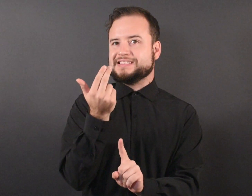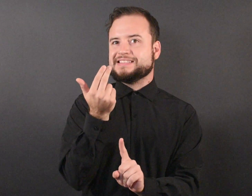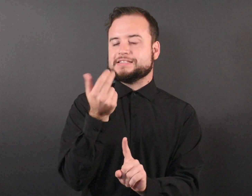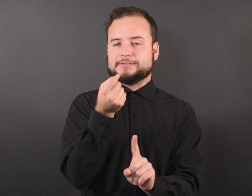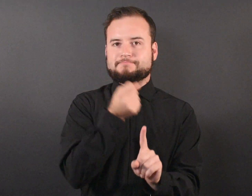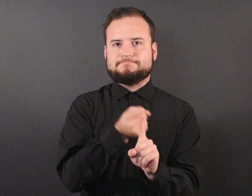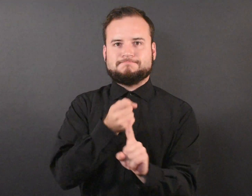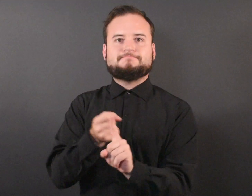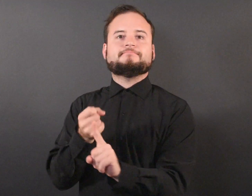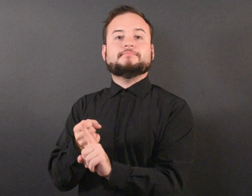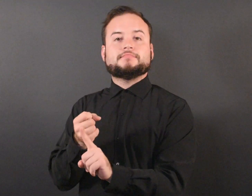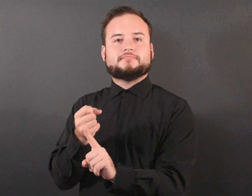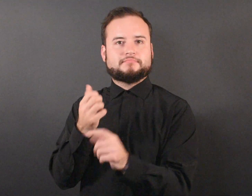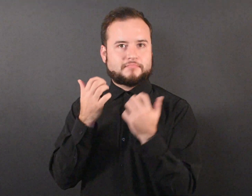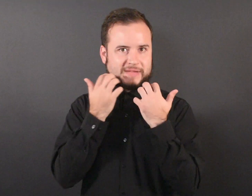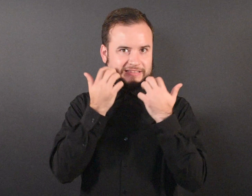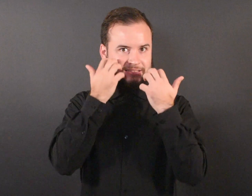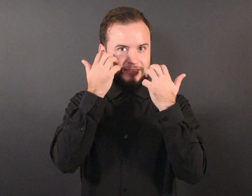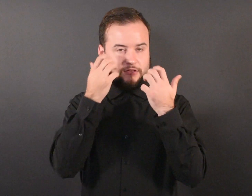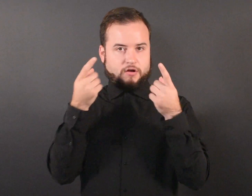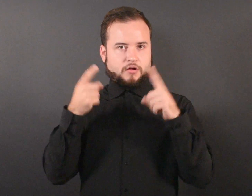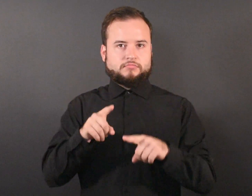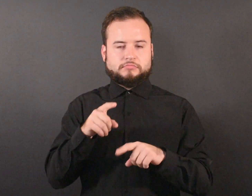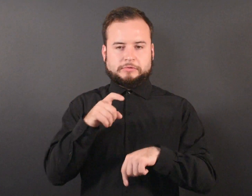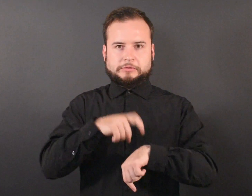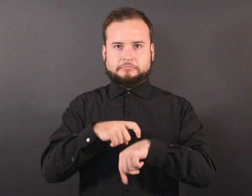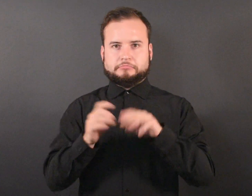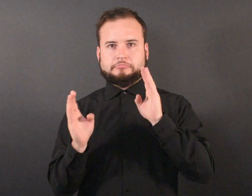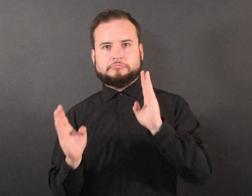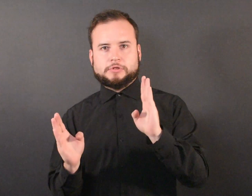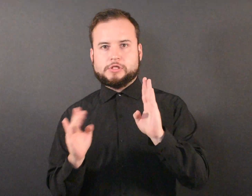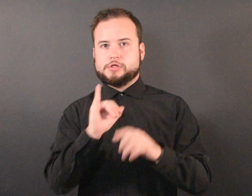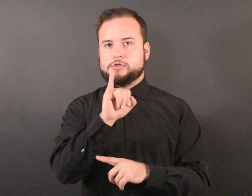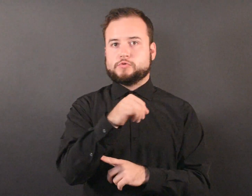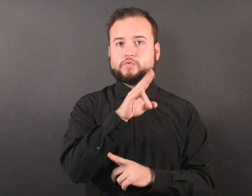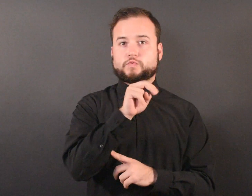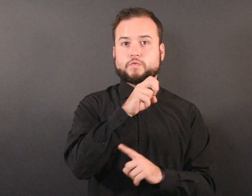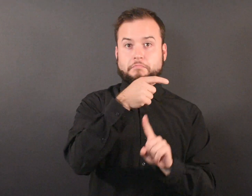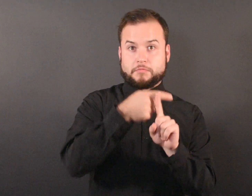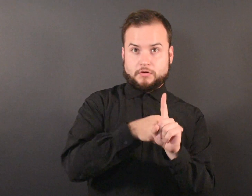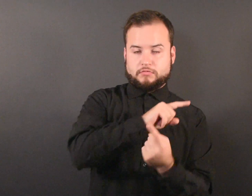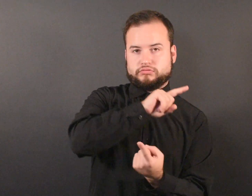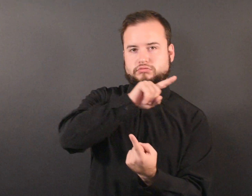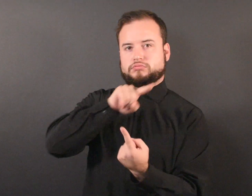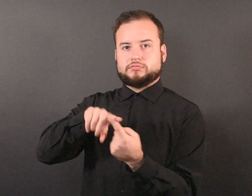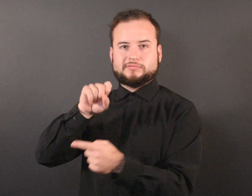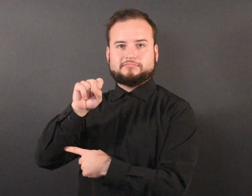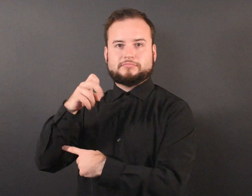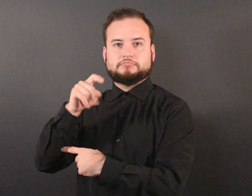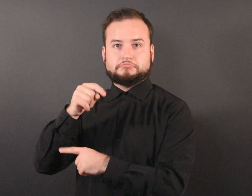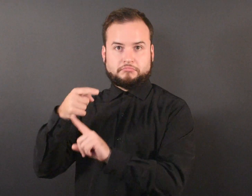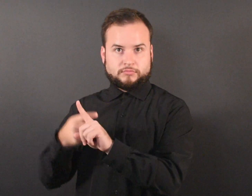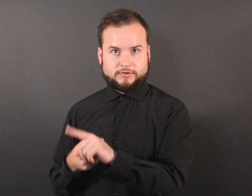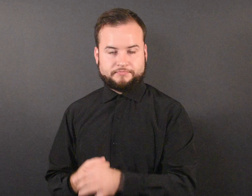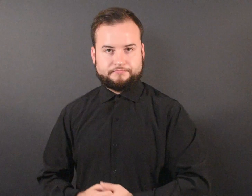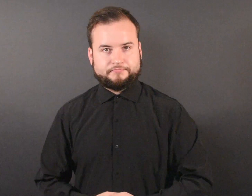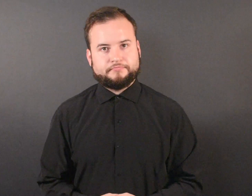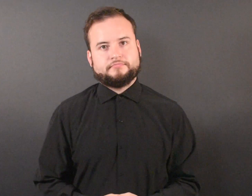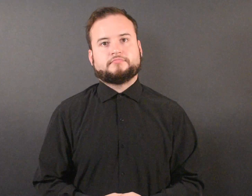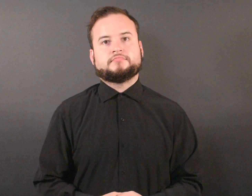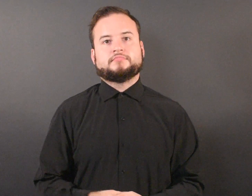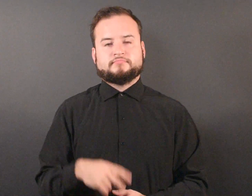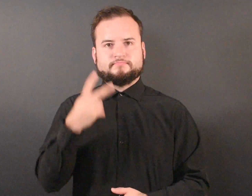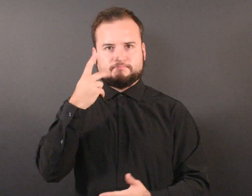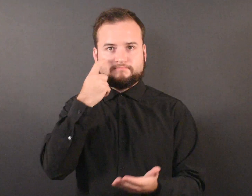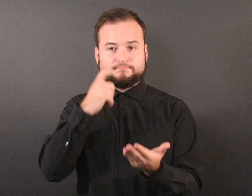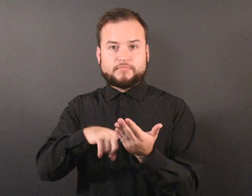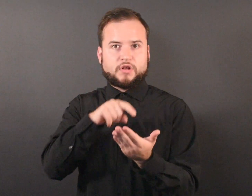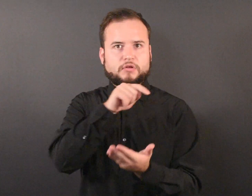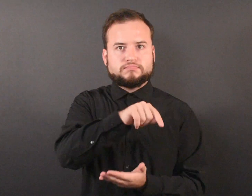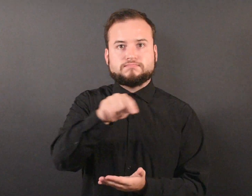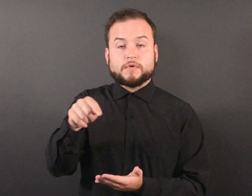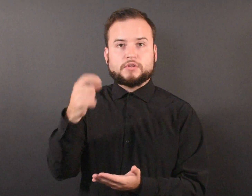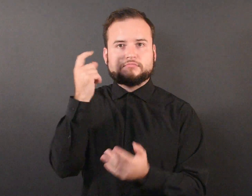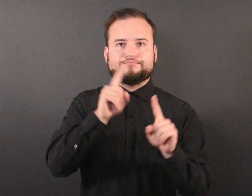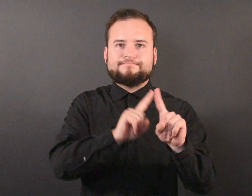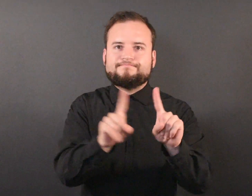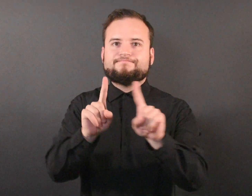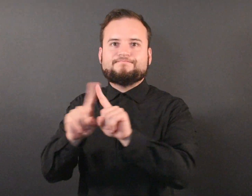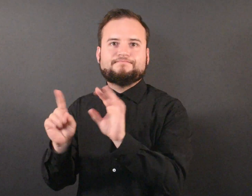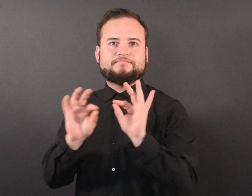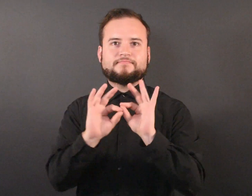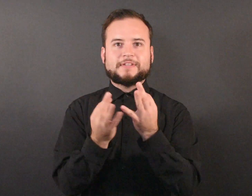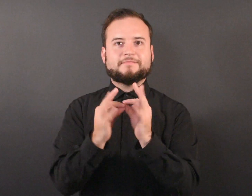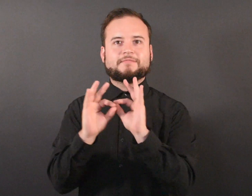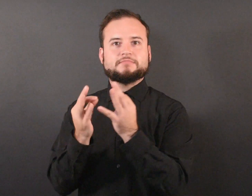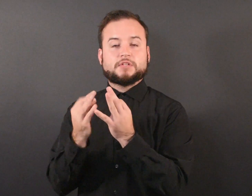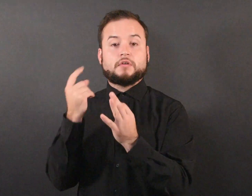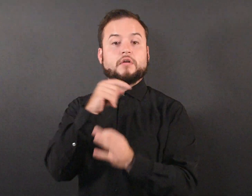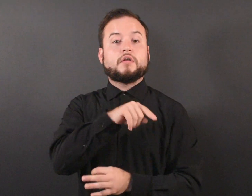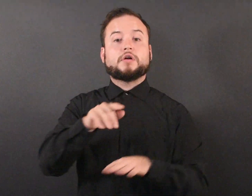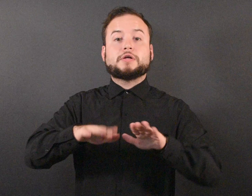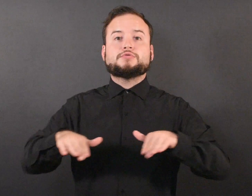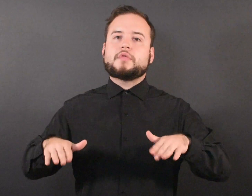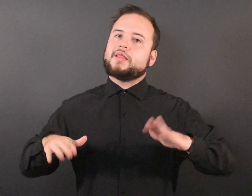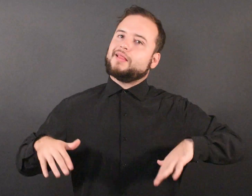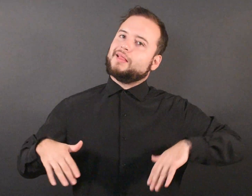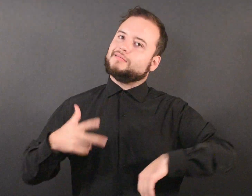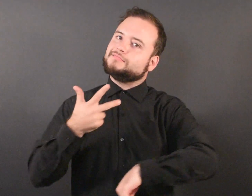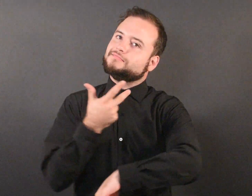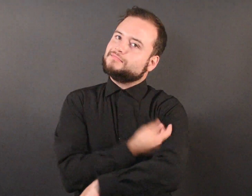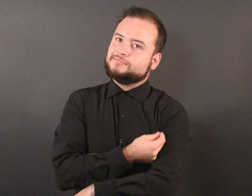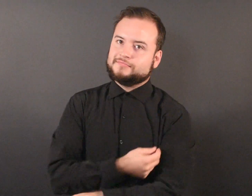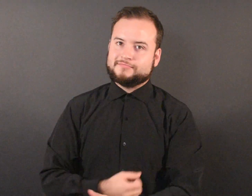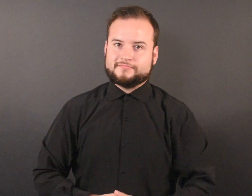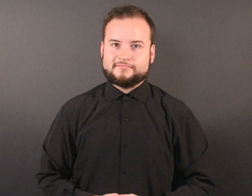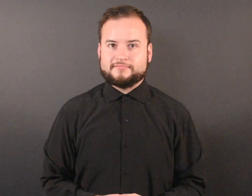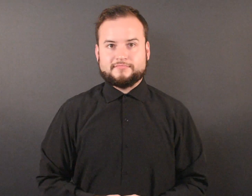occurred June through September among several different families with unvaccinated children.